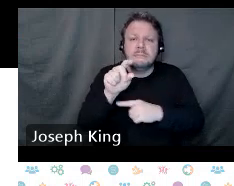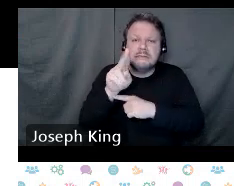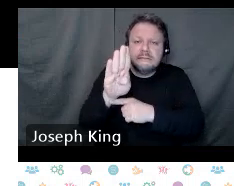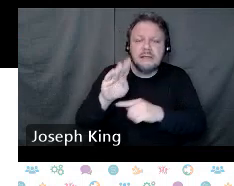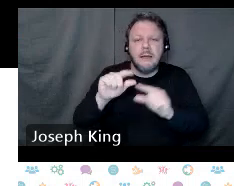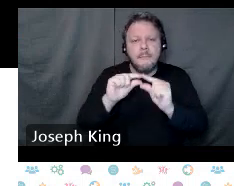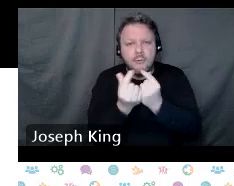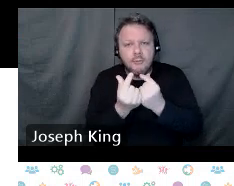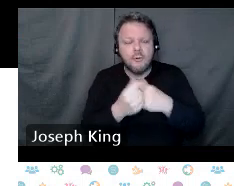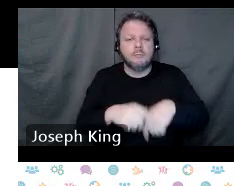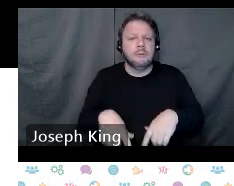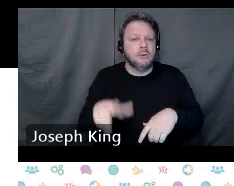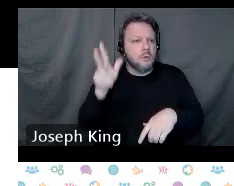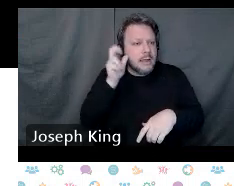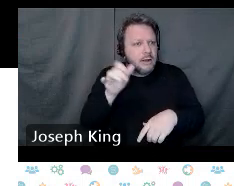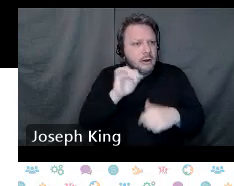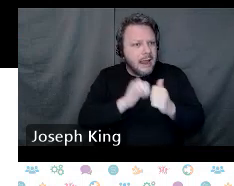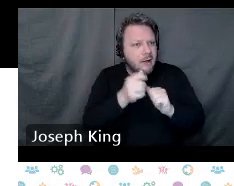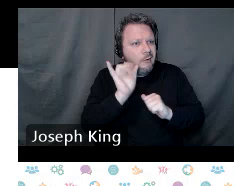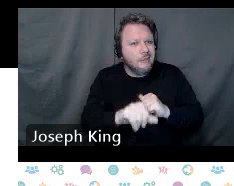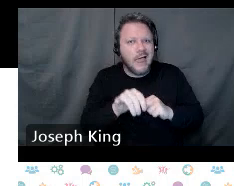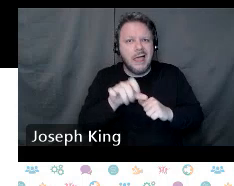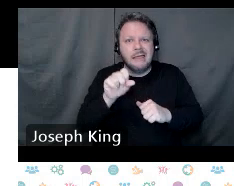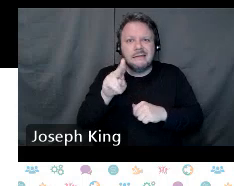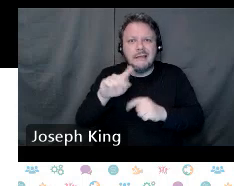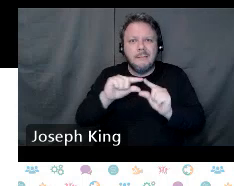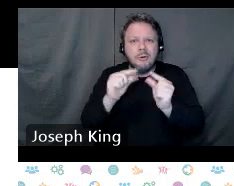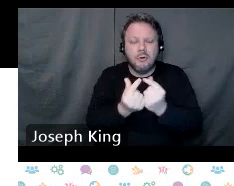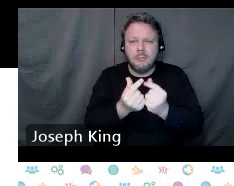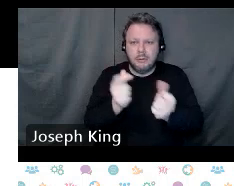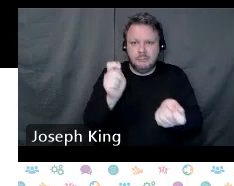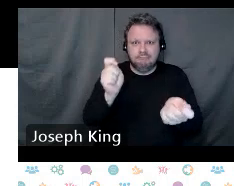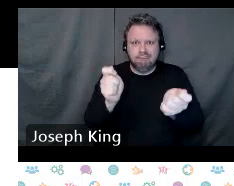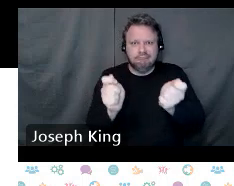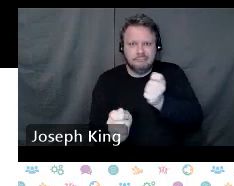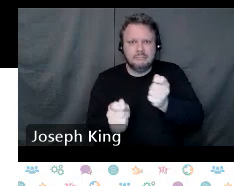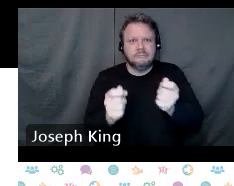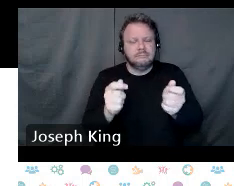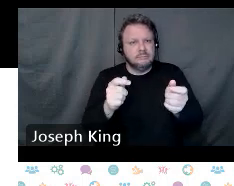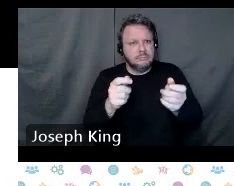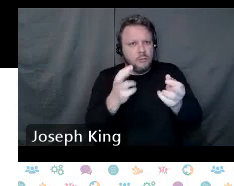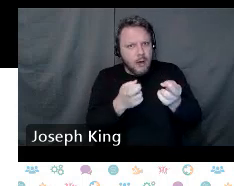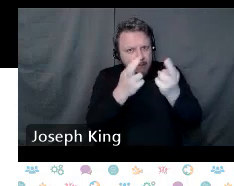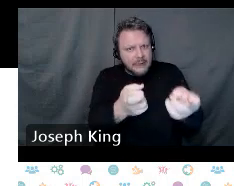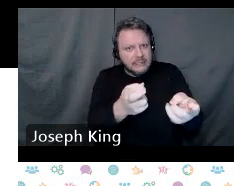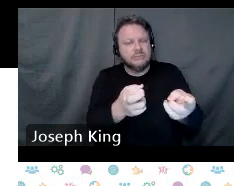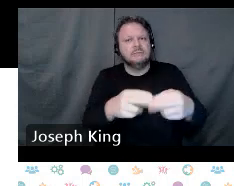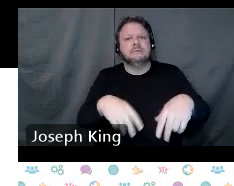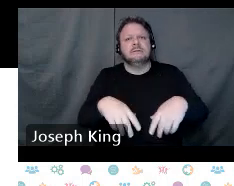You will hear how these focused implementation subgroups are shaping key recommendations and driving forward.